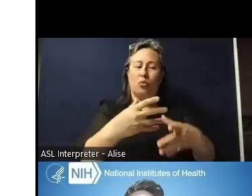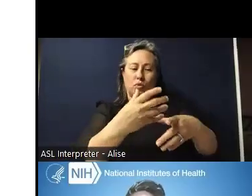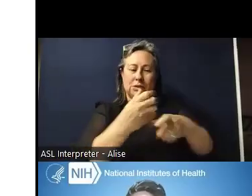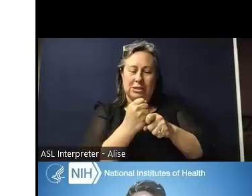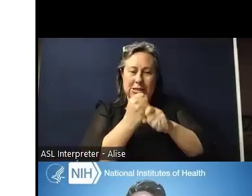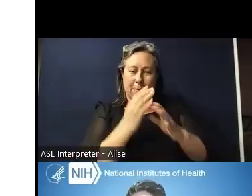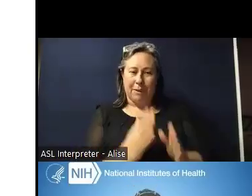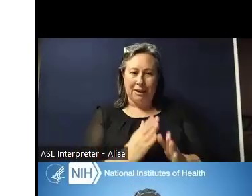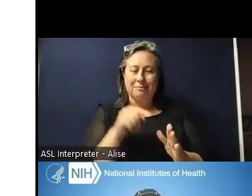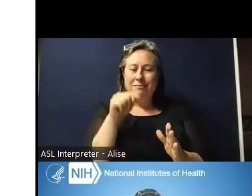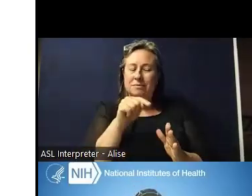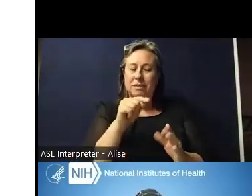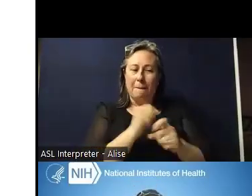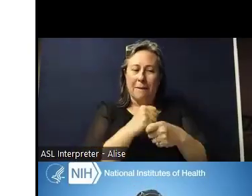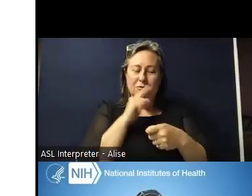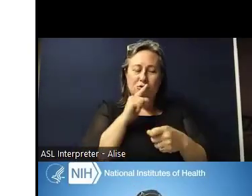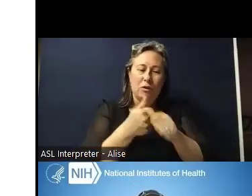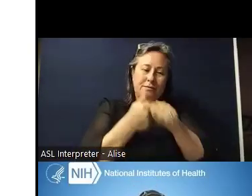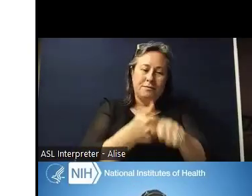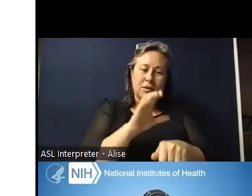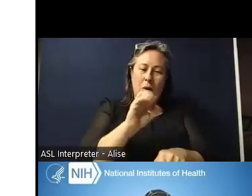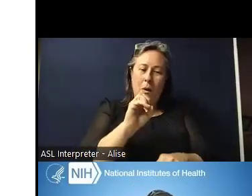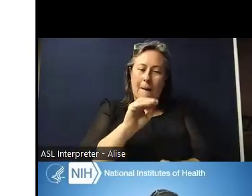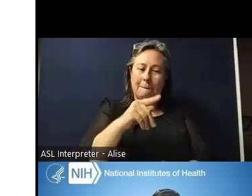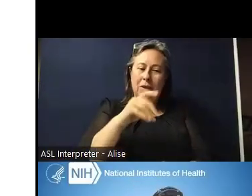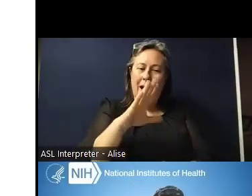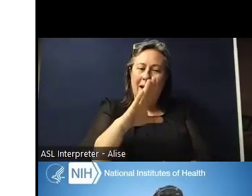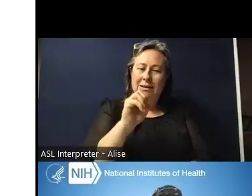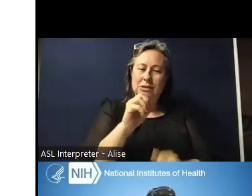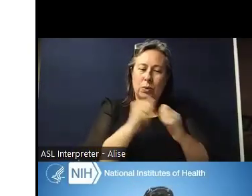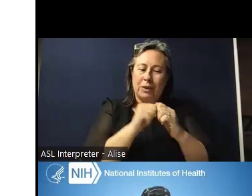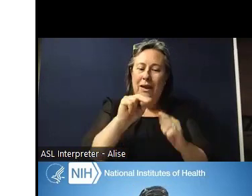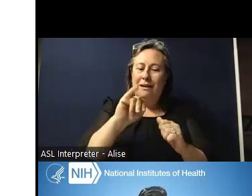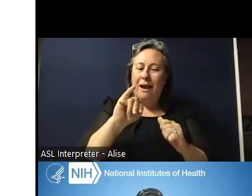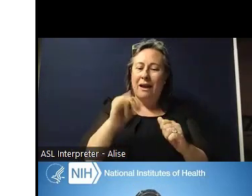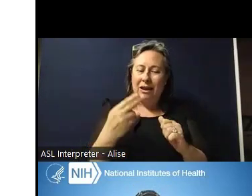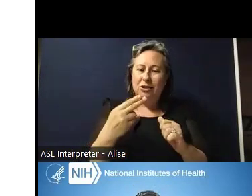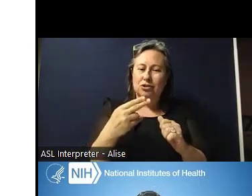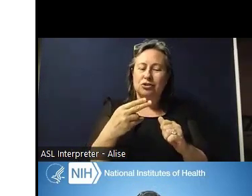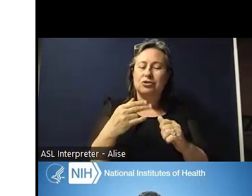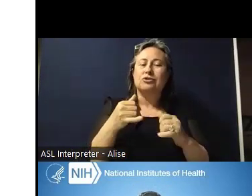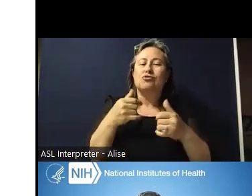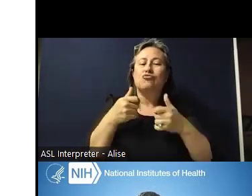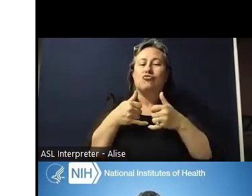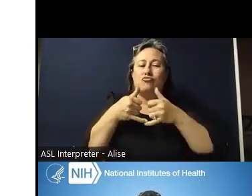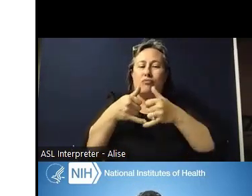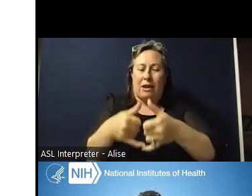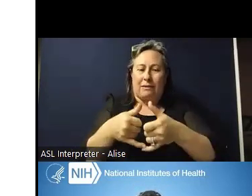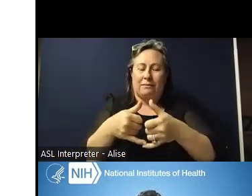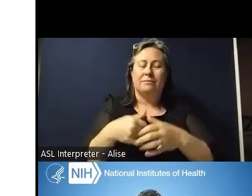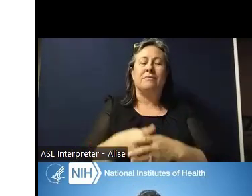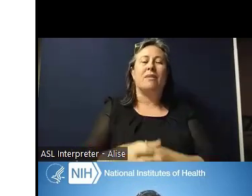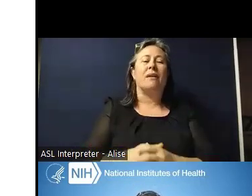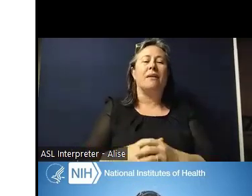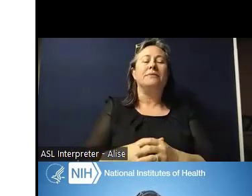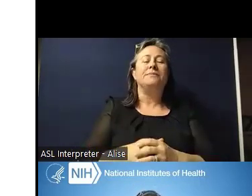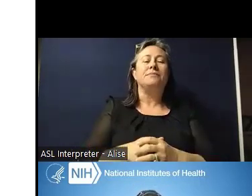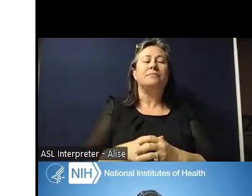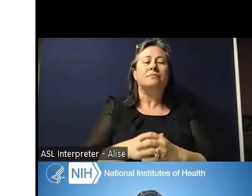in order to ensure compliance with NIH grants policy requirements. So we're going to go into a little bit